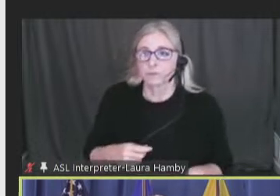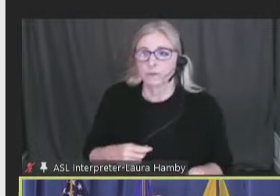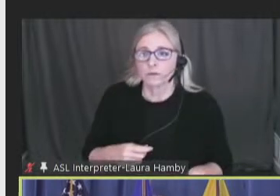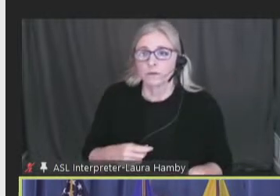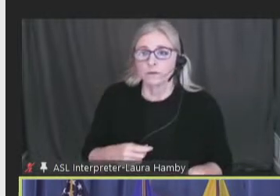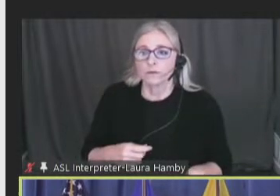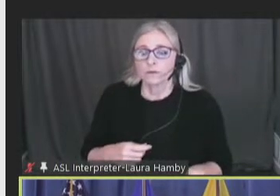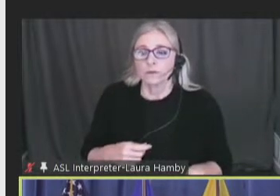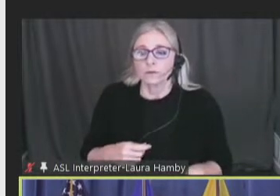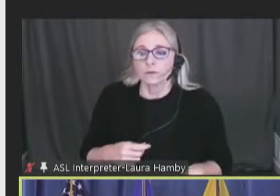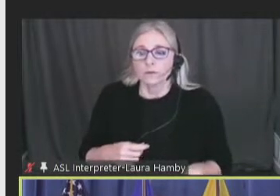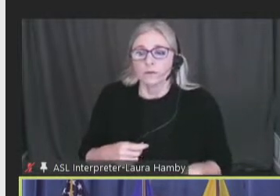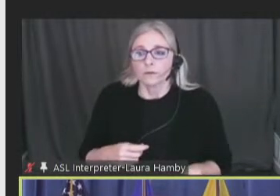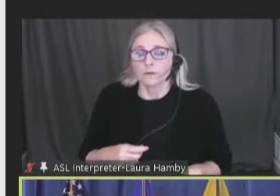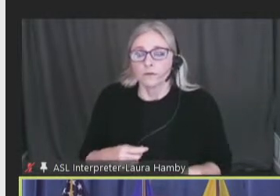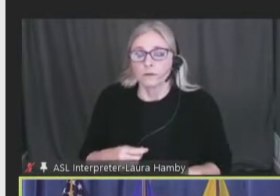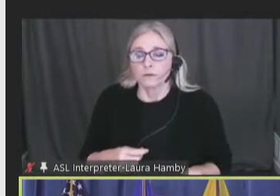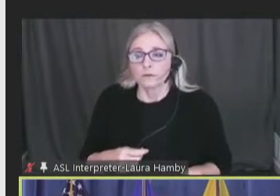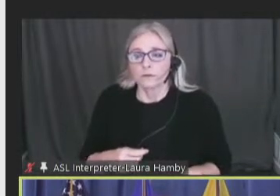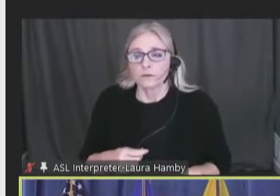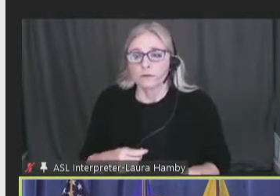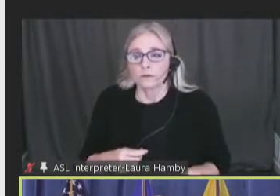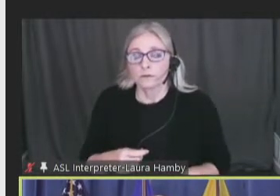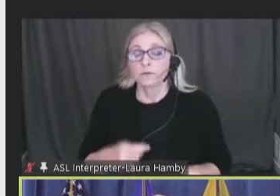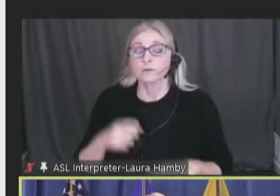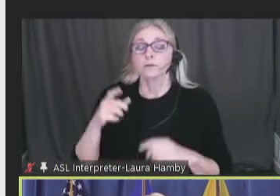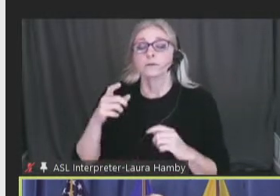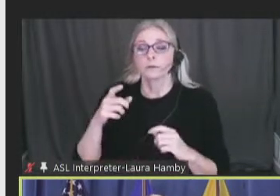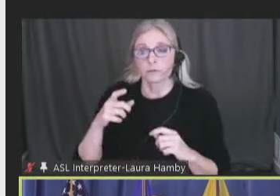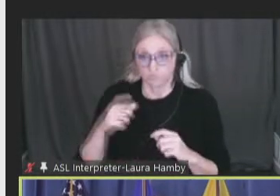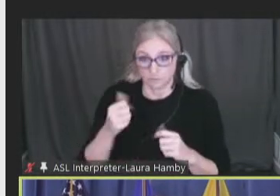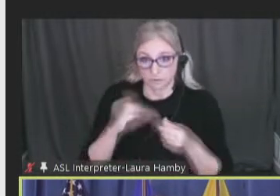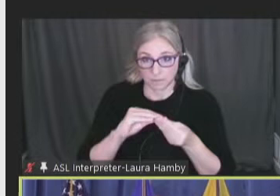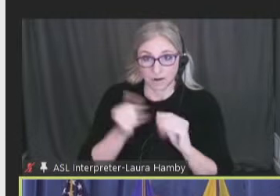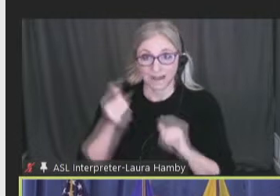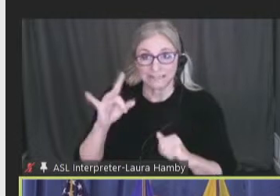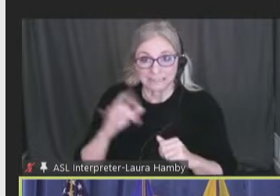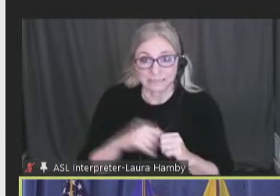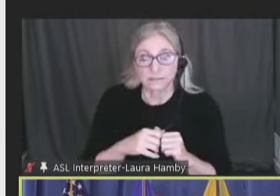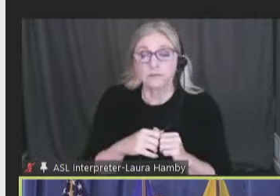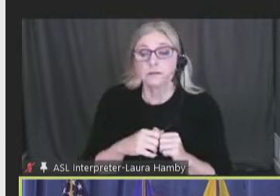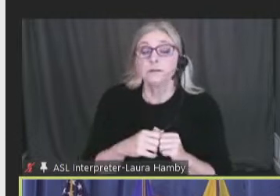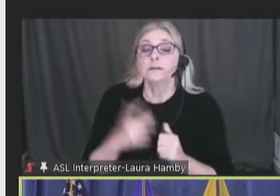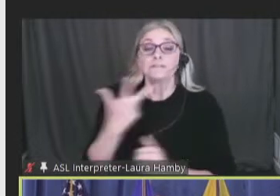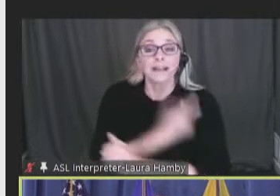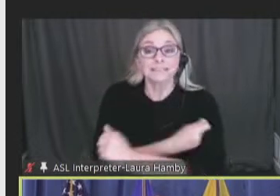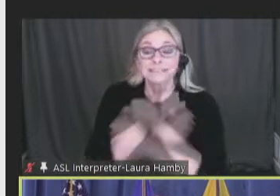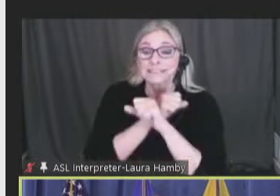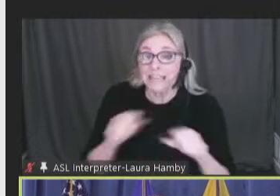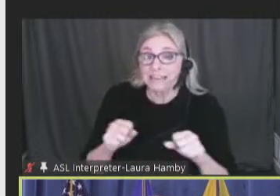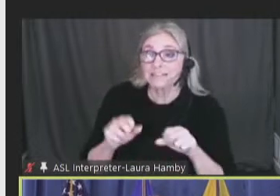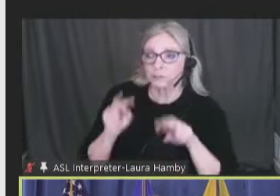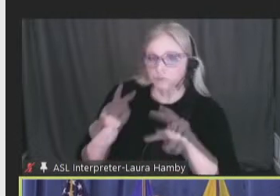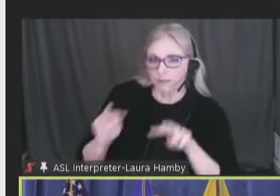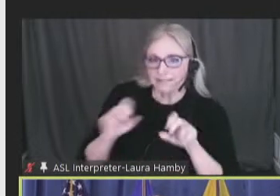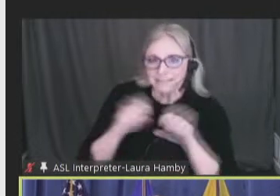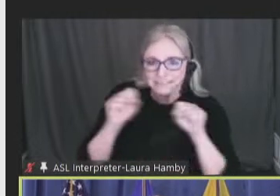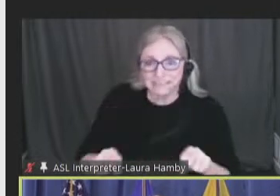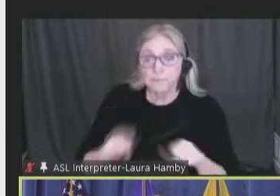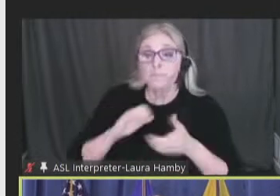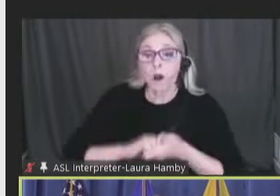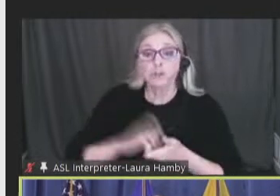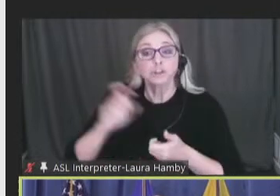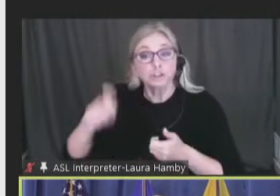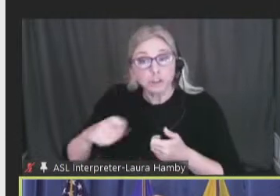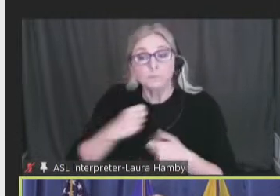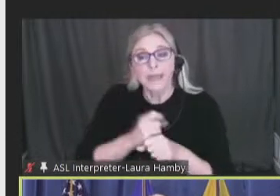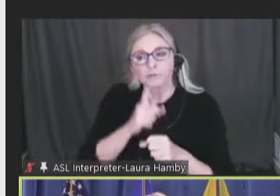Eighteen, vaccine safety surveillance systems and partners should seek consensus on standardized